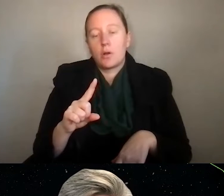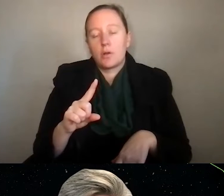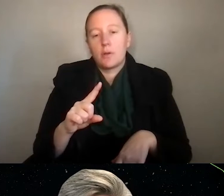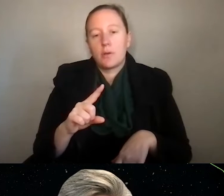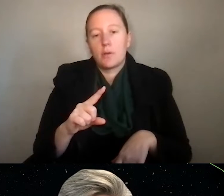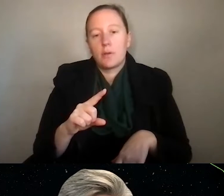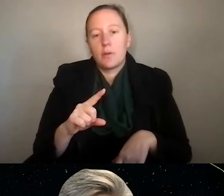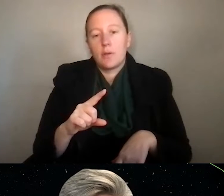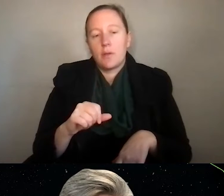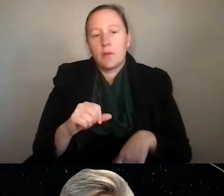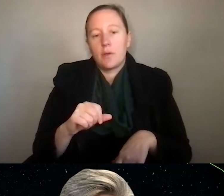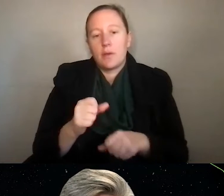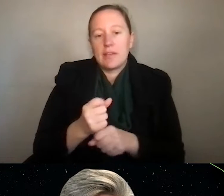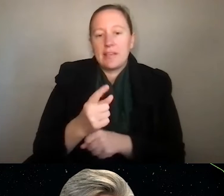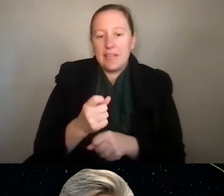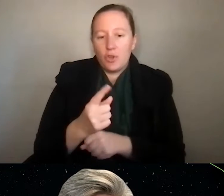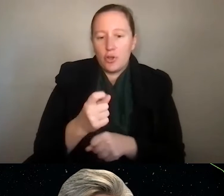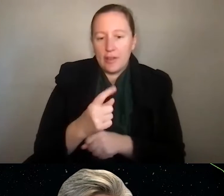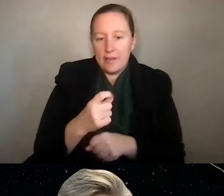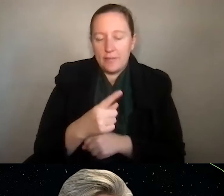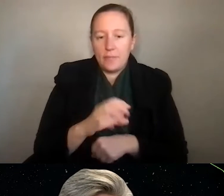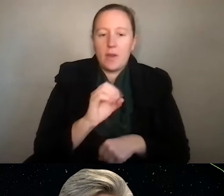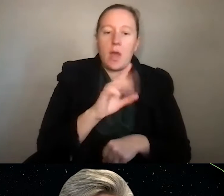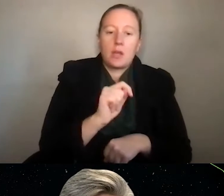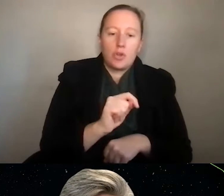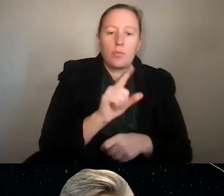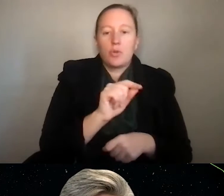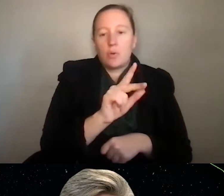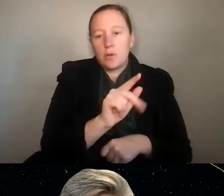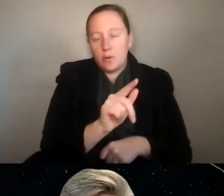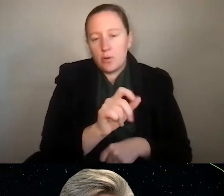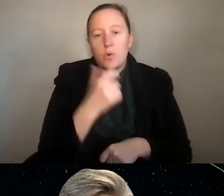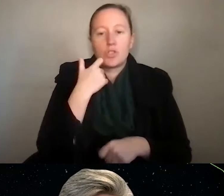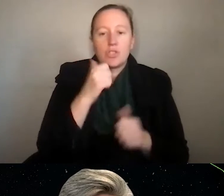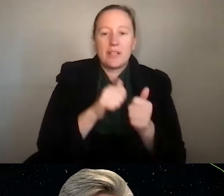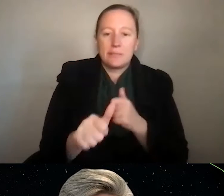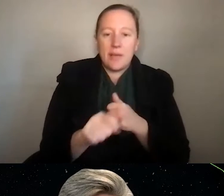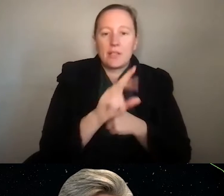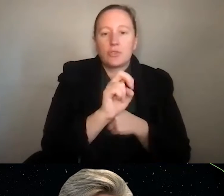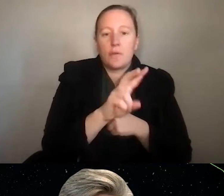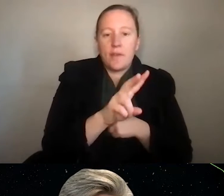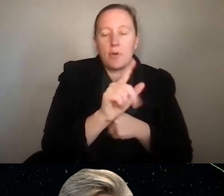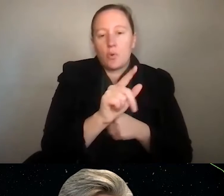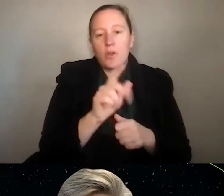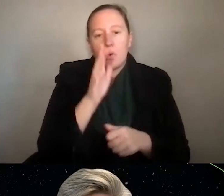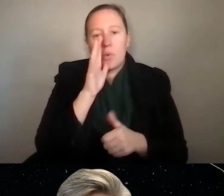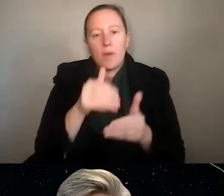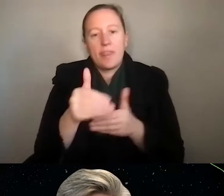you will see it in, it was in October '23 or just passed on November '23. It will be in next year. But as you go to